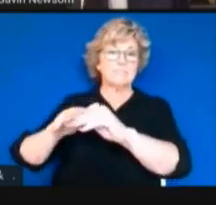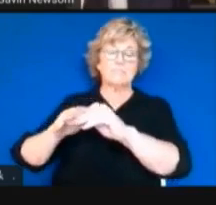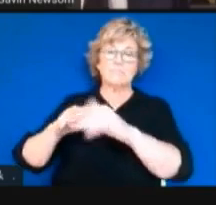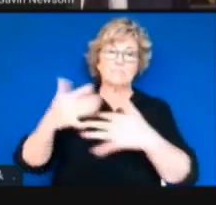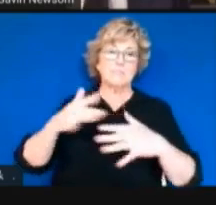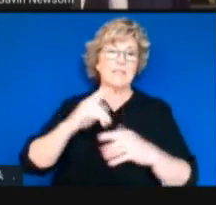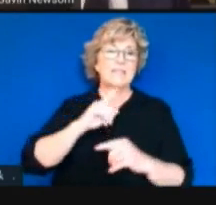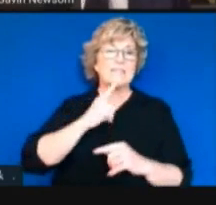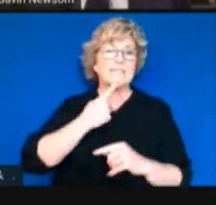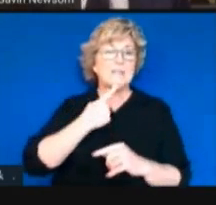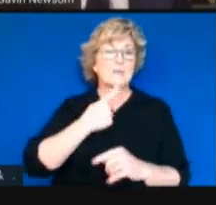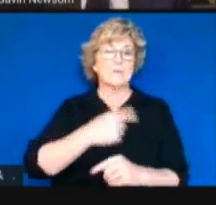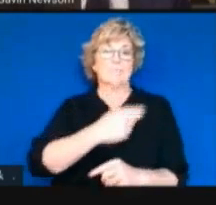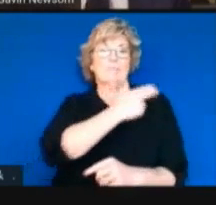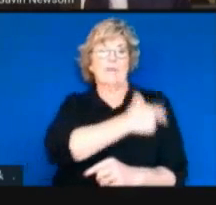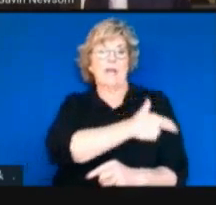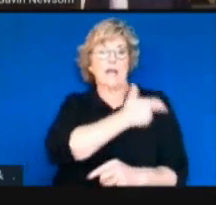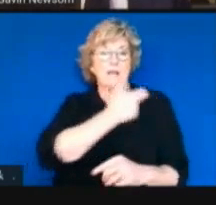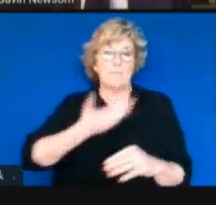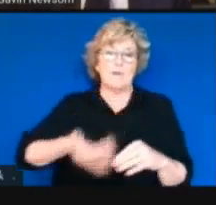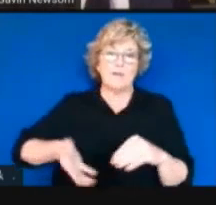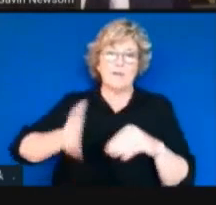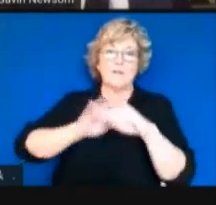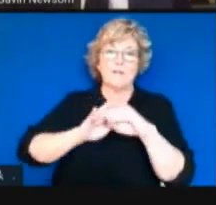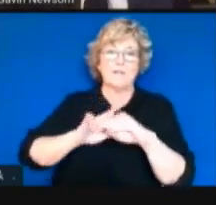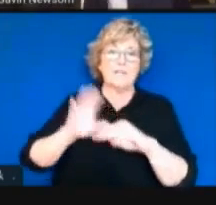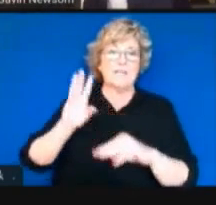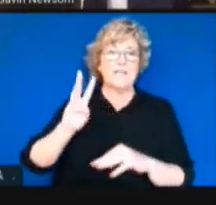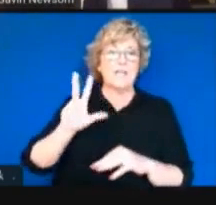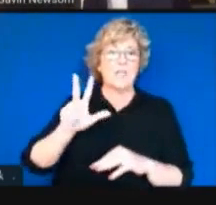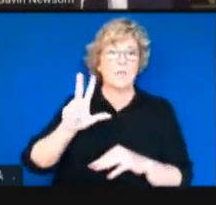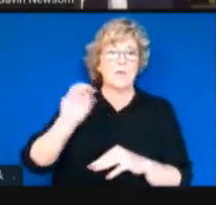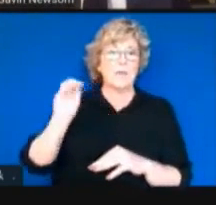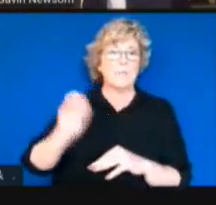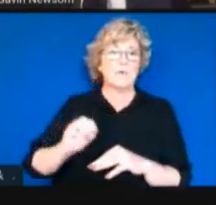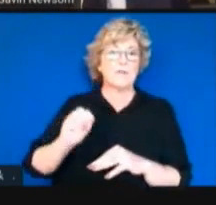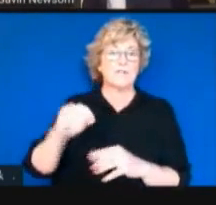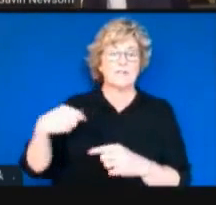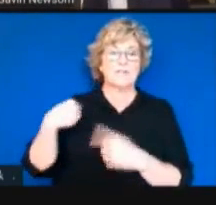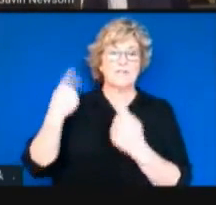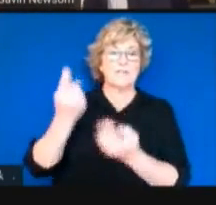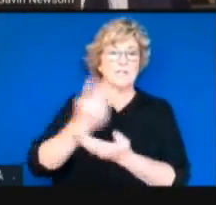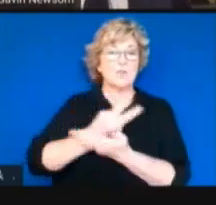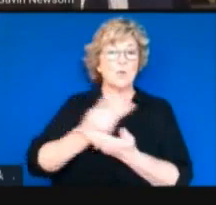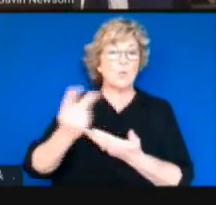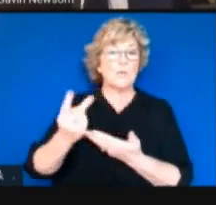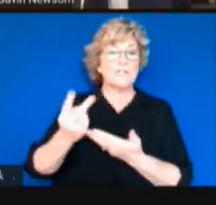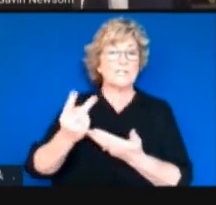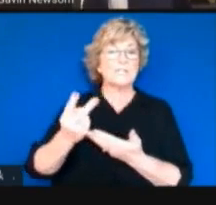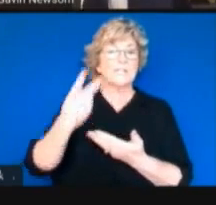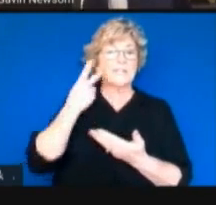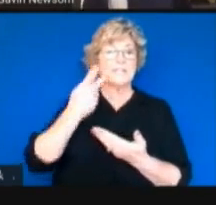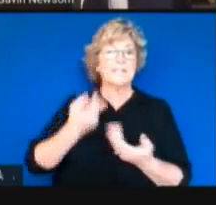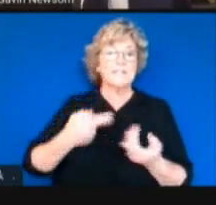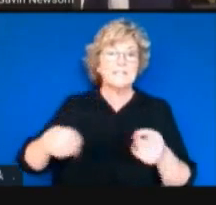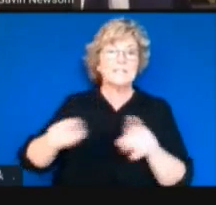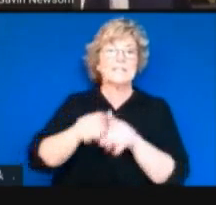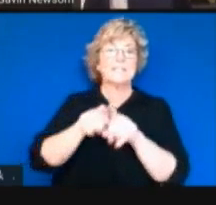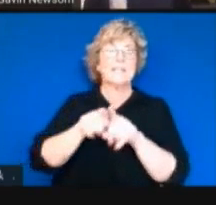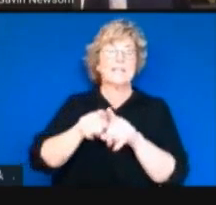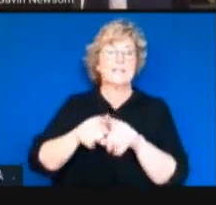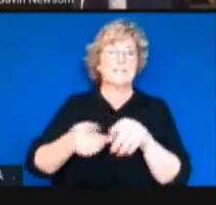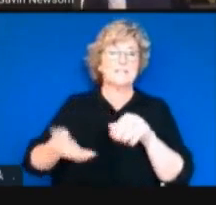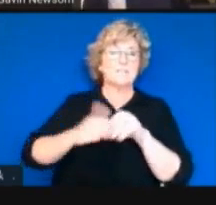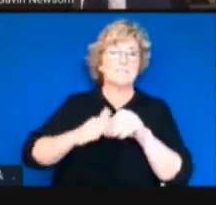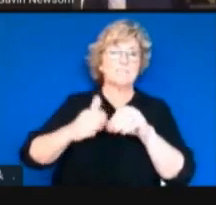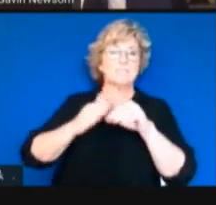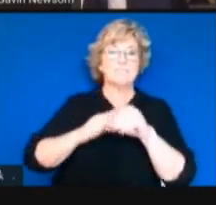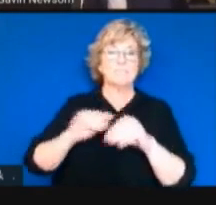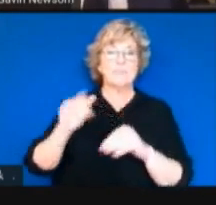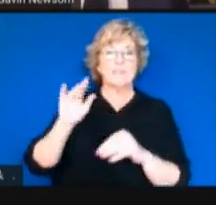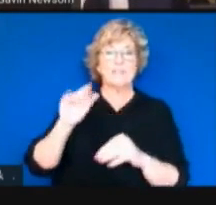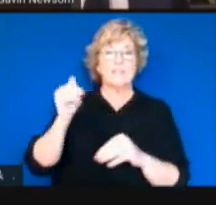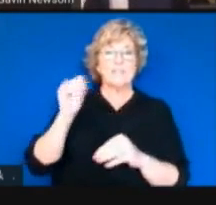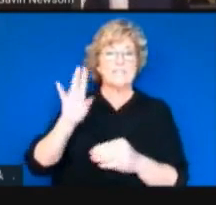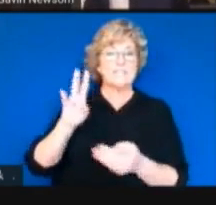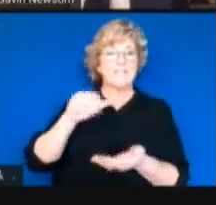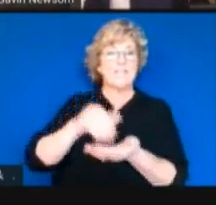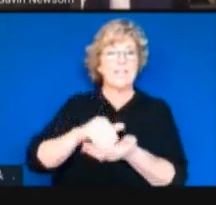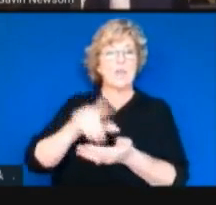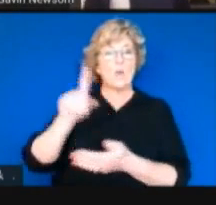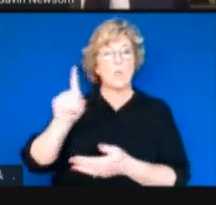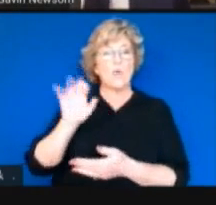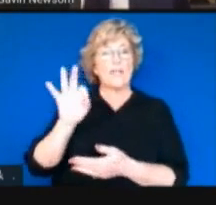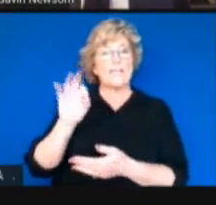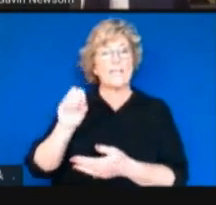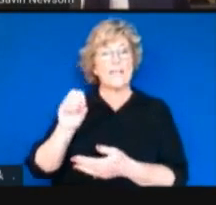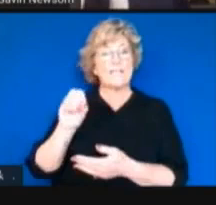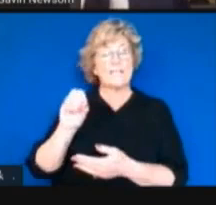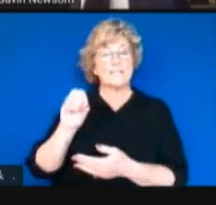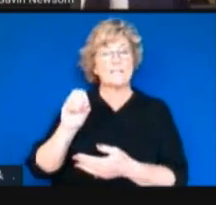YOU SEE THAT RATE OF GROWTH, THAT TRAJECTORY GOING RATHER ACONFUTELY, HOSPITALIZATIONS NOT SURPRISINGLY, 63% INCREASE OVER 14-DAY PERIOD.